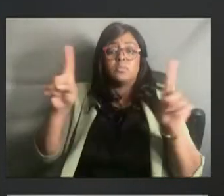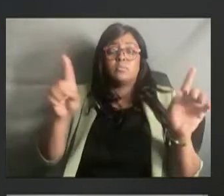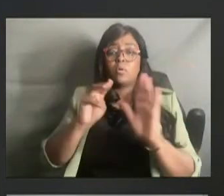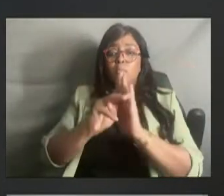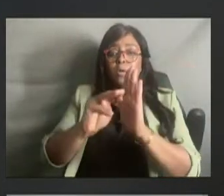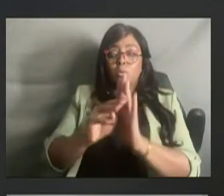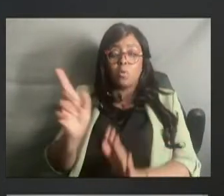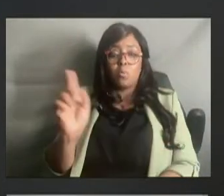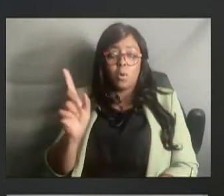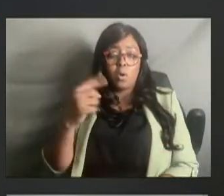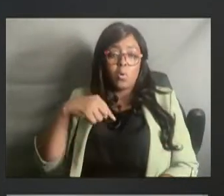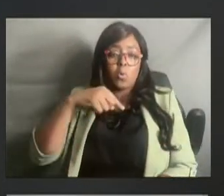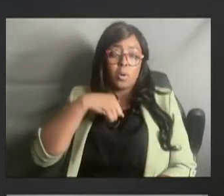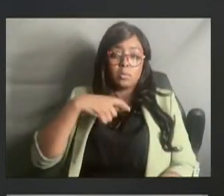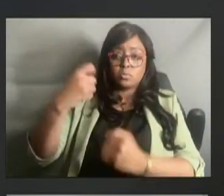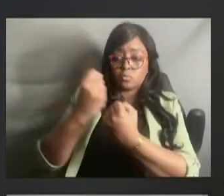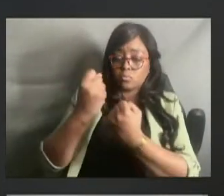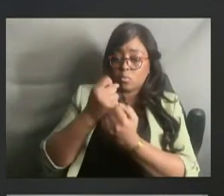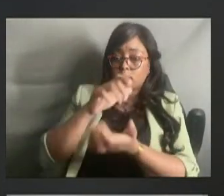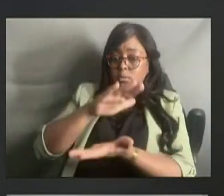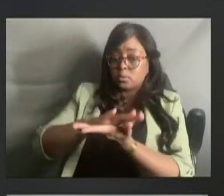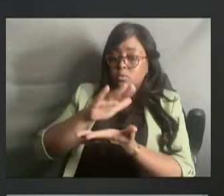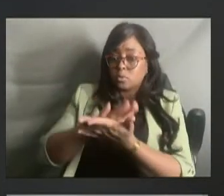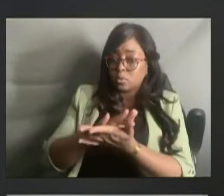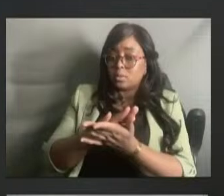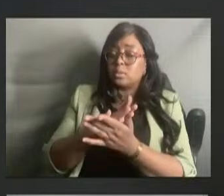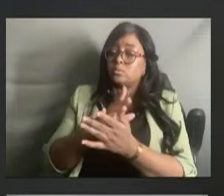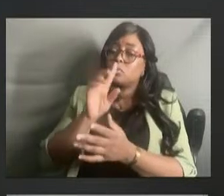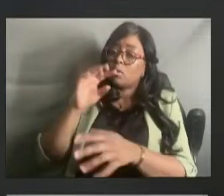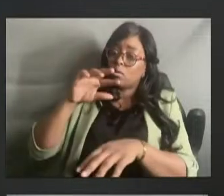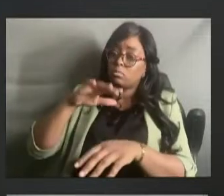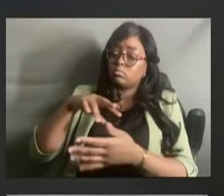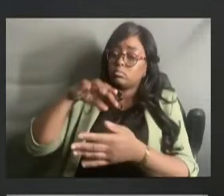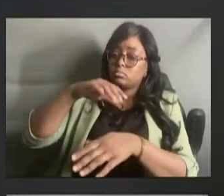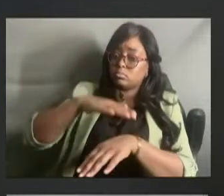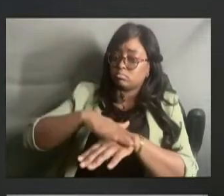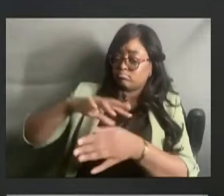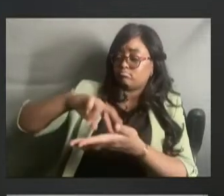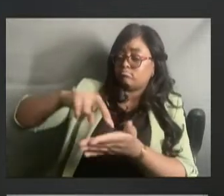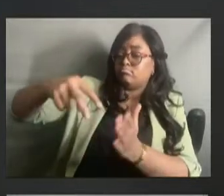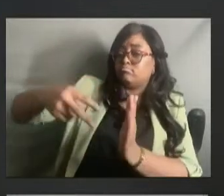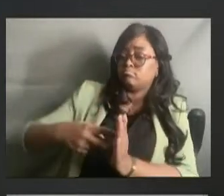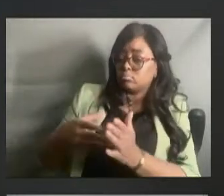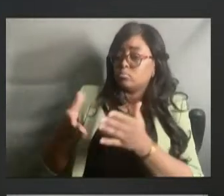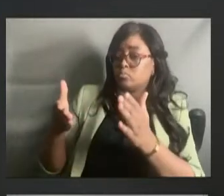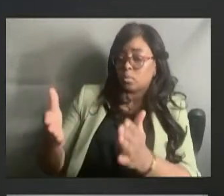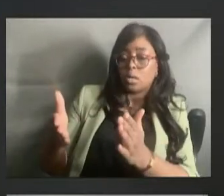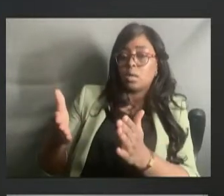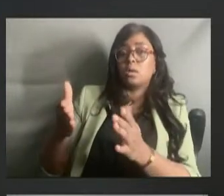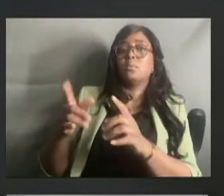future might look like in a different model, where we are